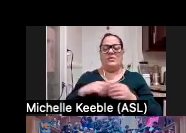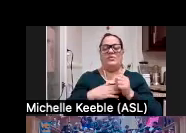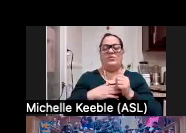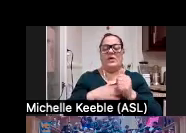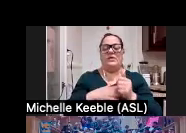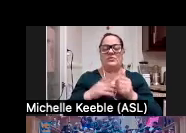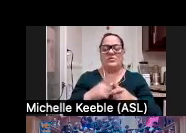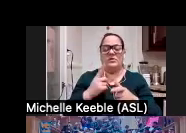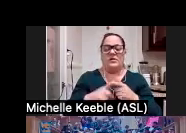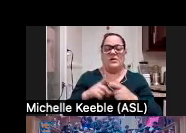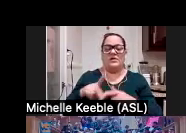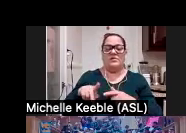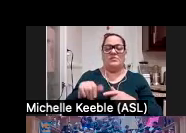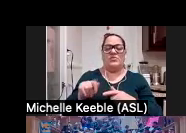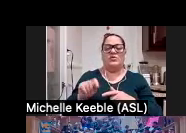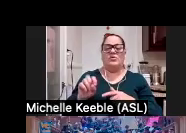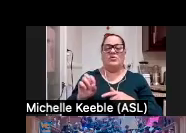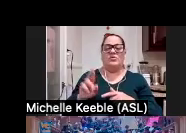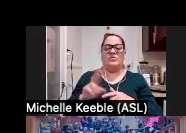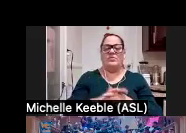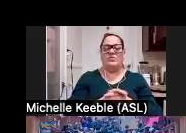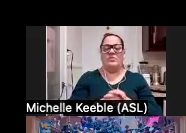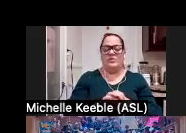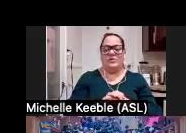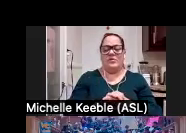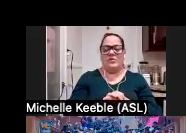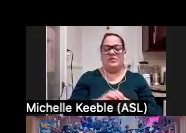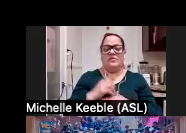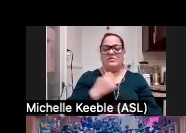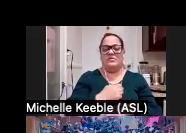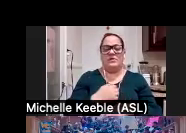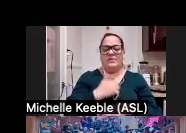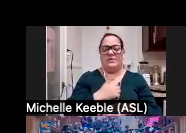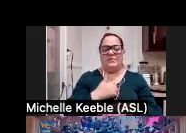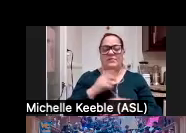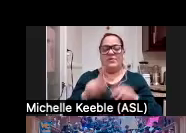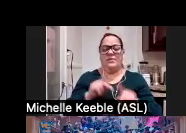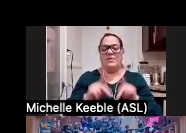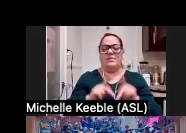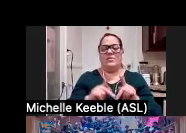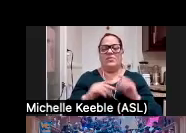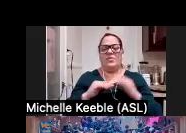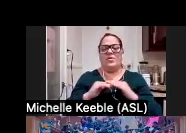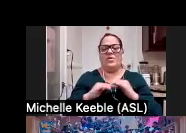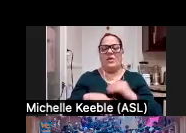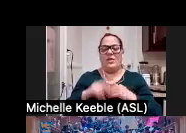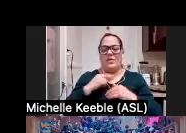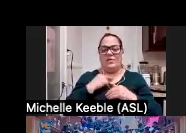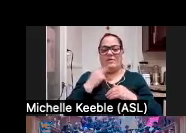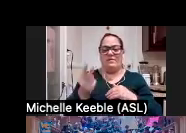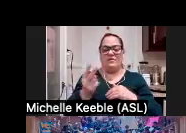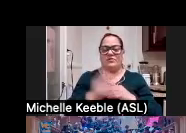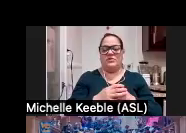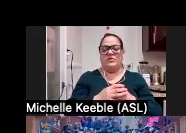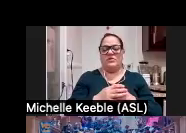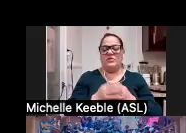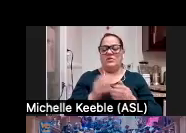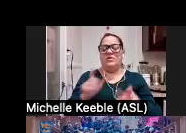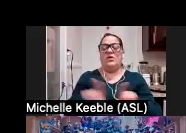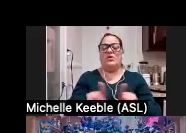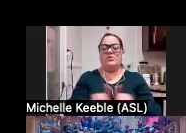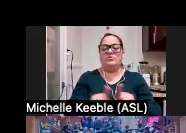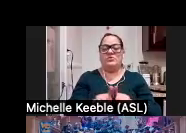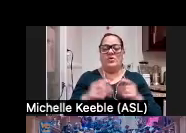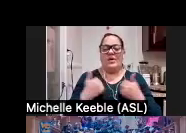portal. Um but it also sorry for people who are low vision um it it also has images there which